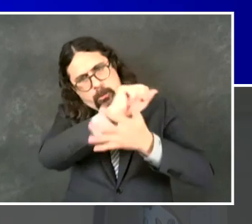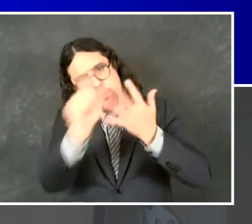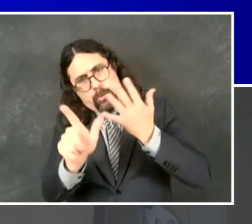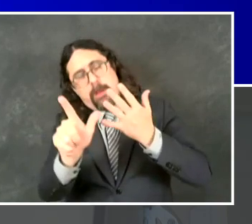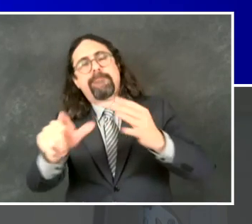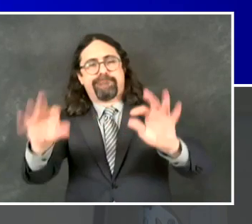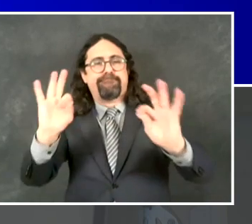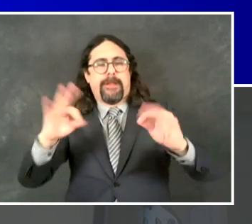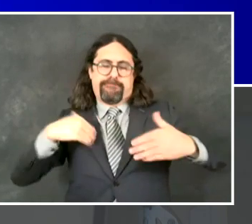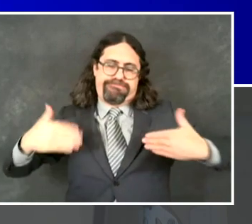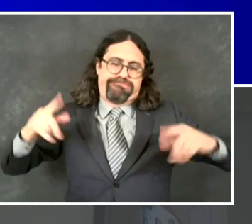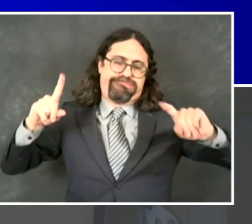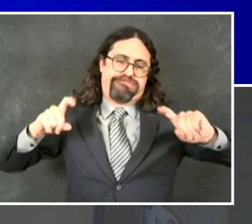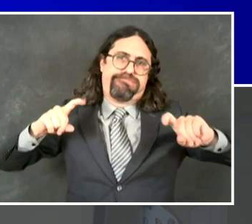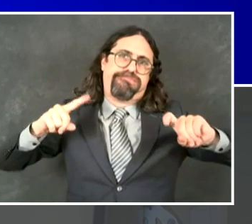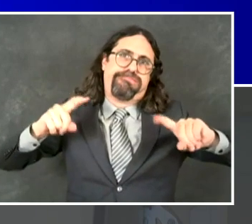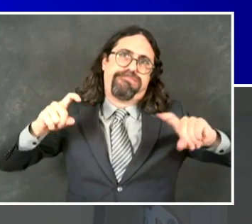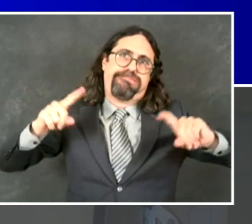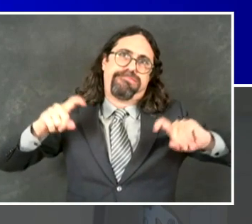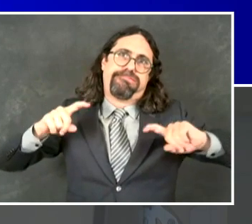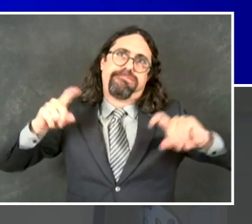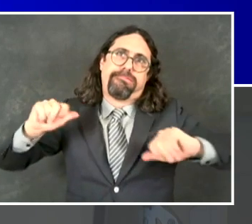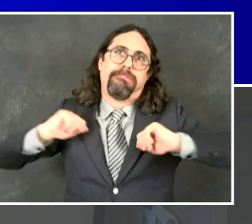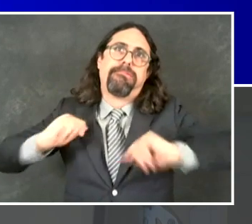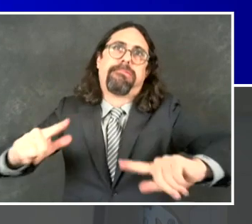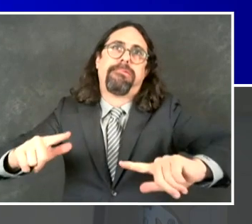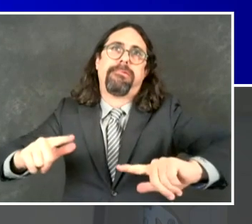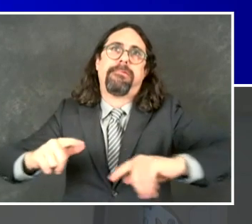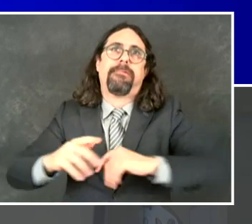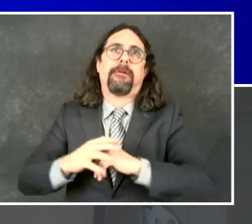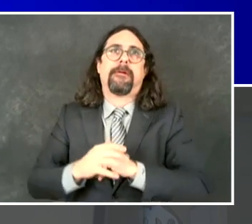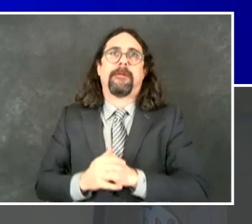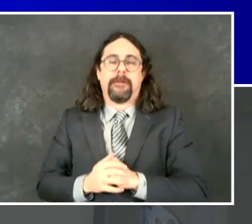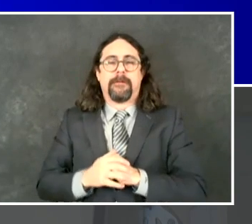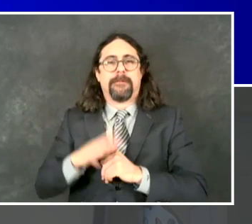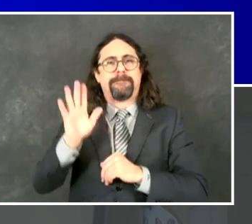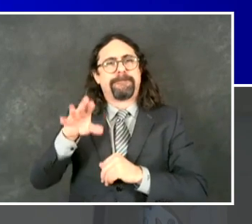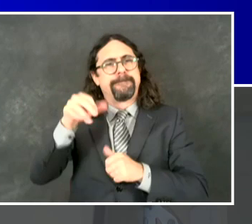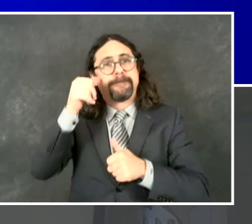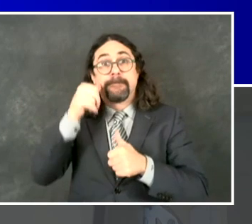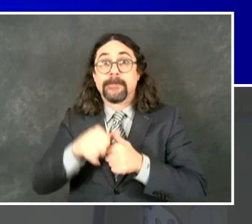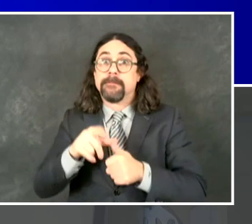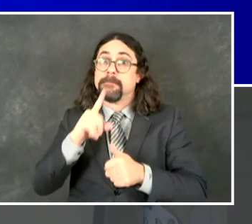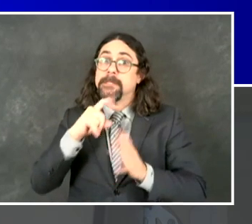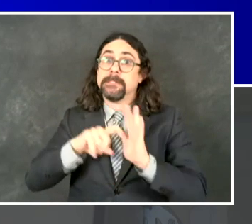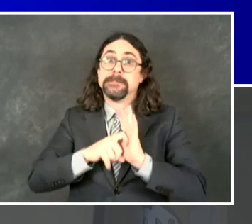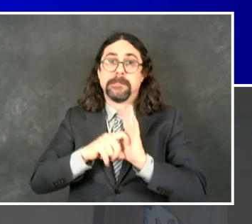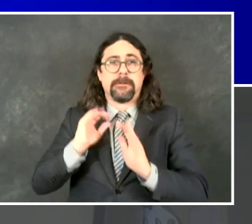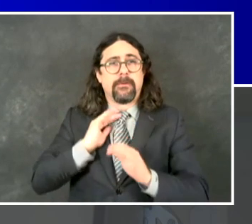DONE AN E XTARORDINARY JOB PUSHING BACK THIS DISEASE AND NOW THE TESTING IS STARTING TO COME